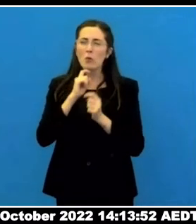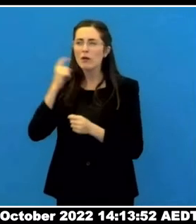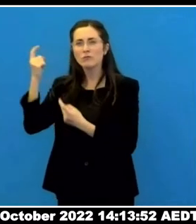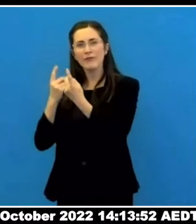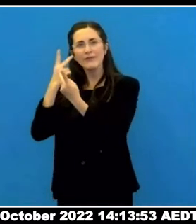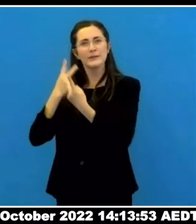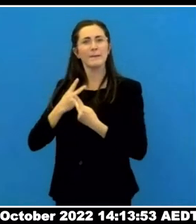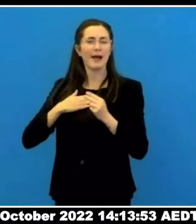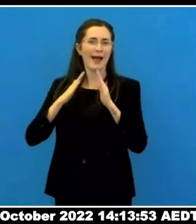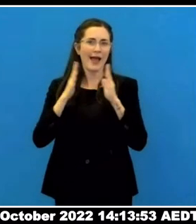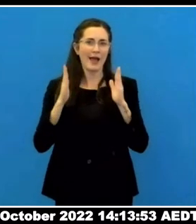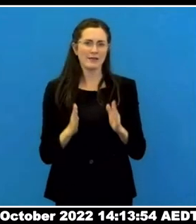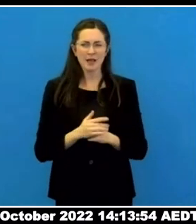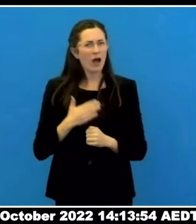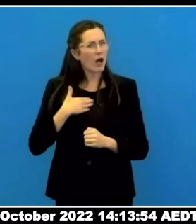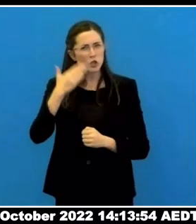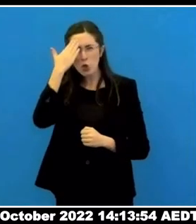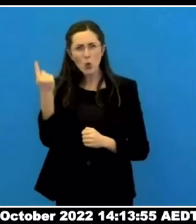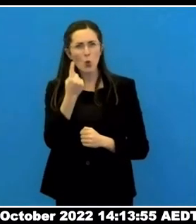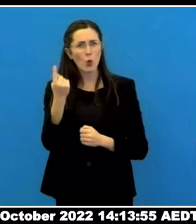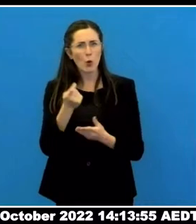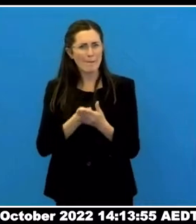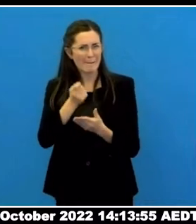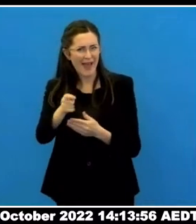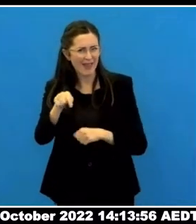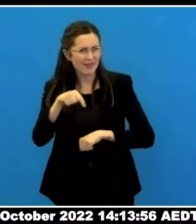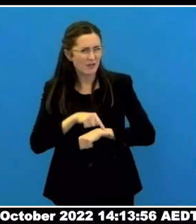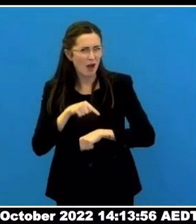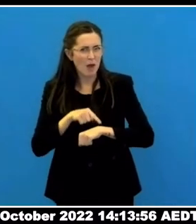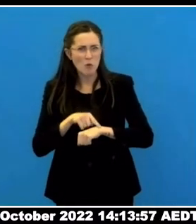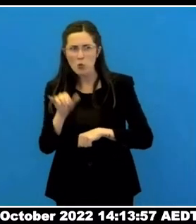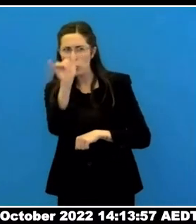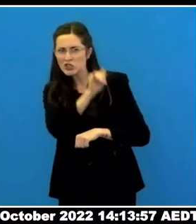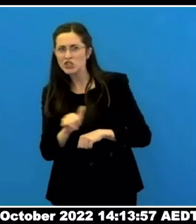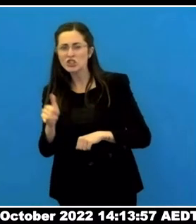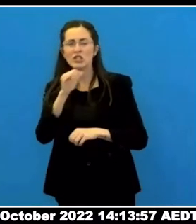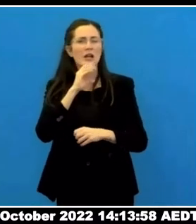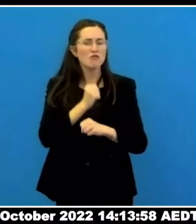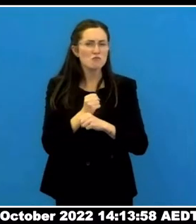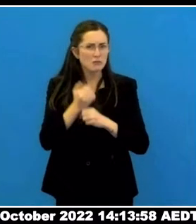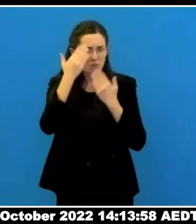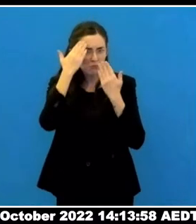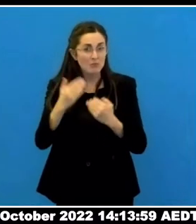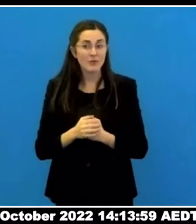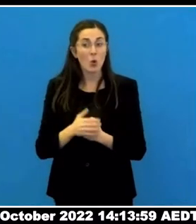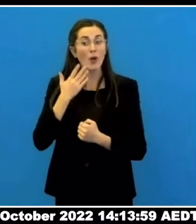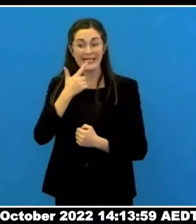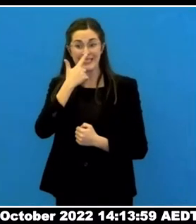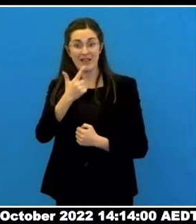I can't remember what government program that was, though it stopped when she was 7.